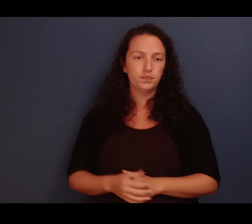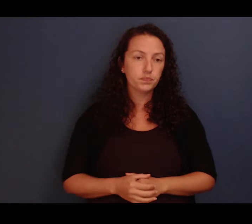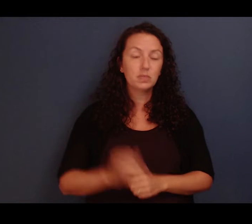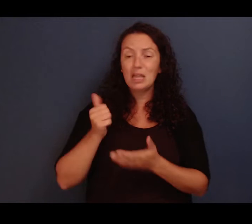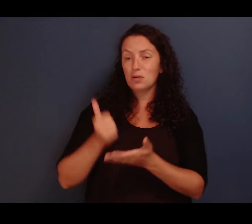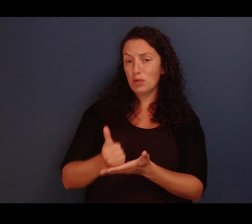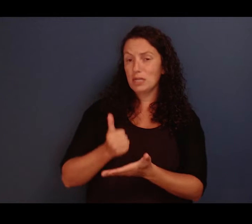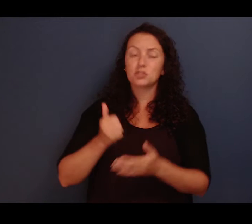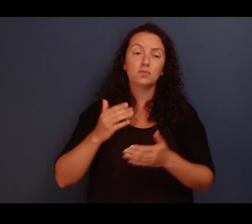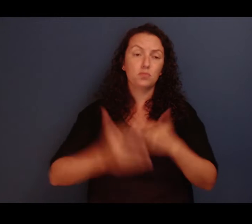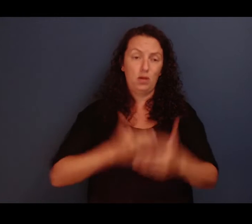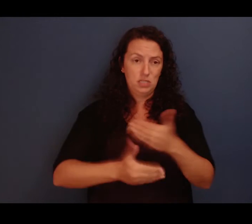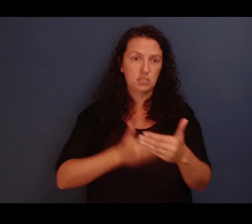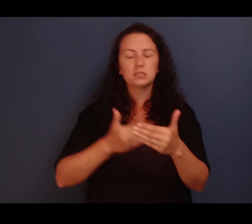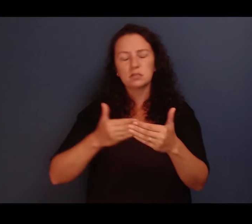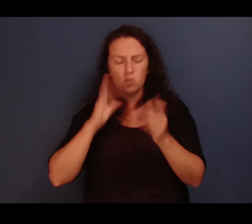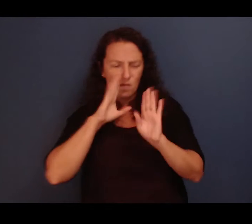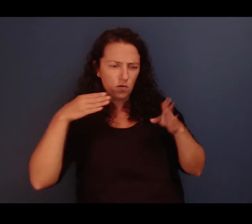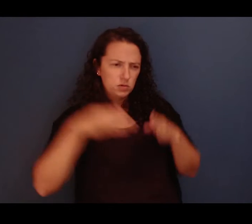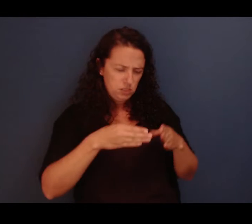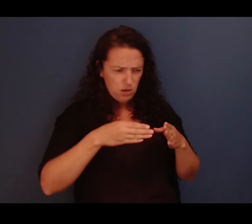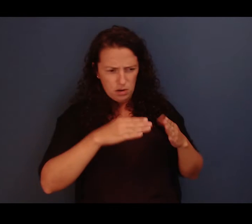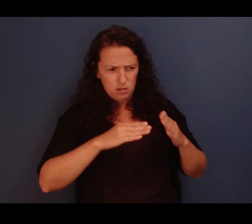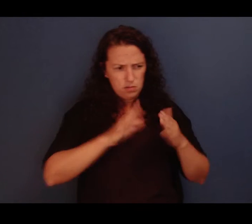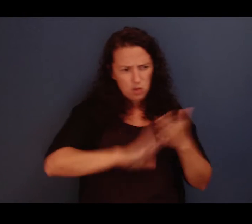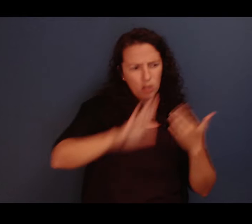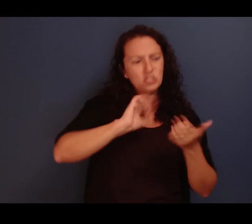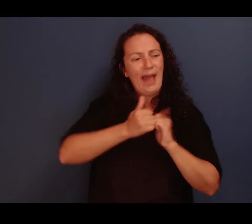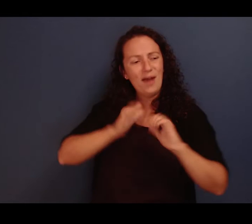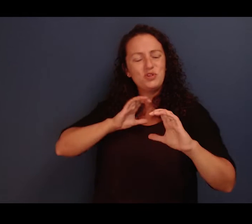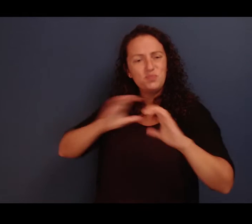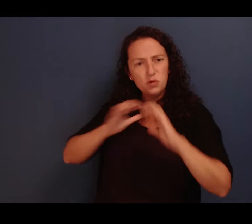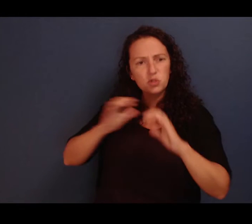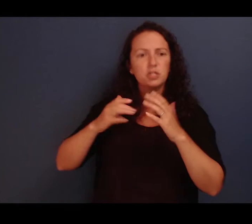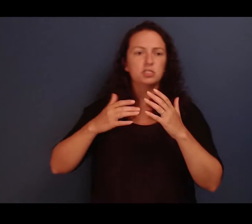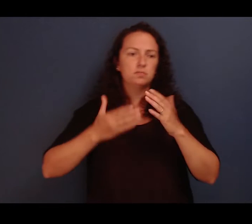The accreditation process is focused on how the college communicates about and operationalizes